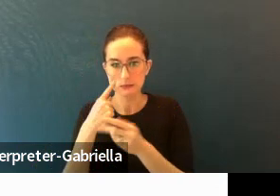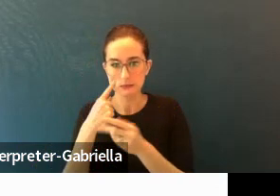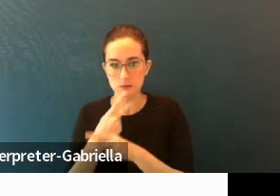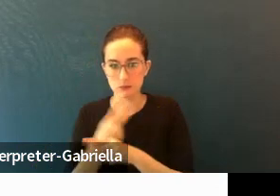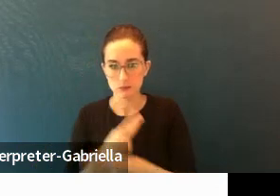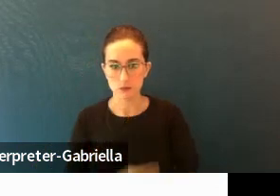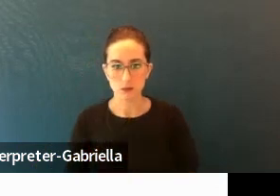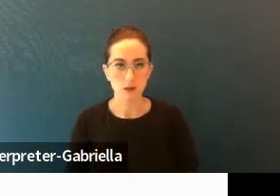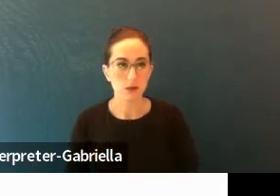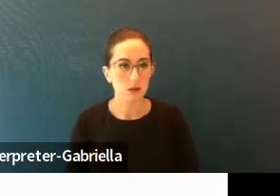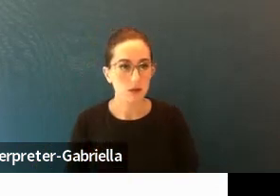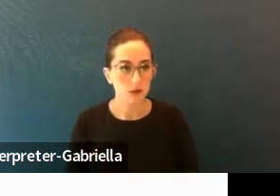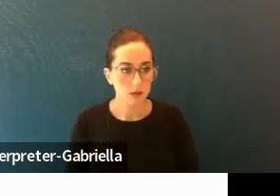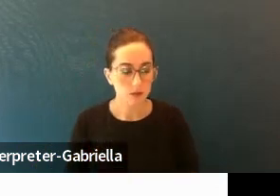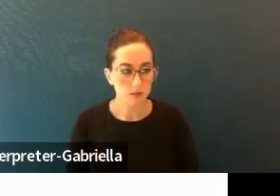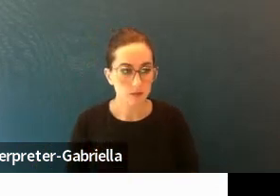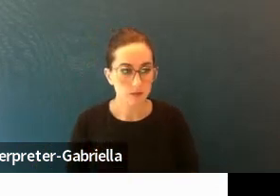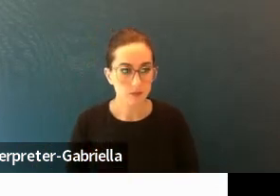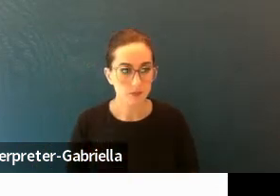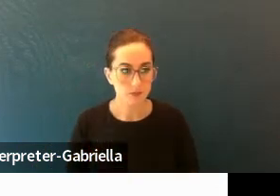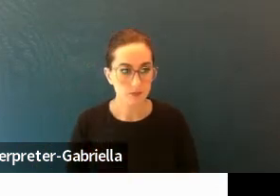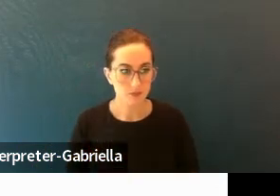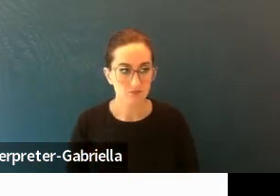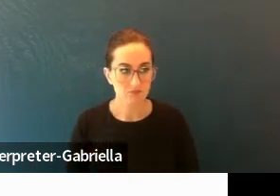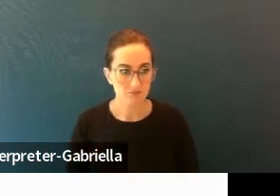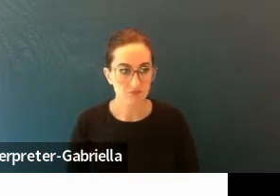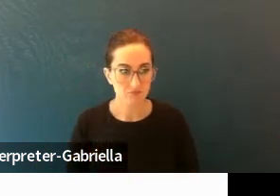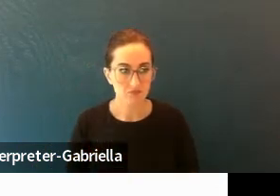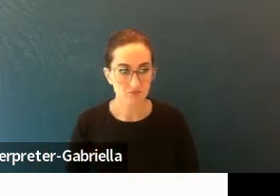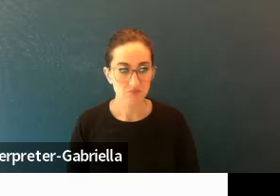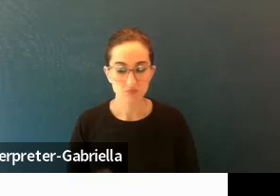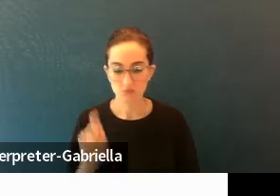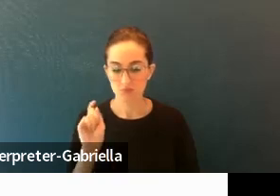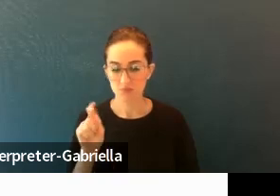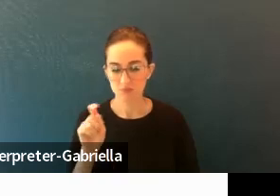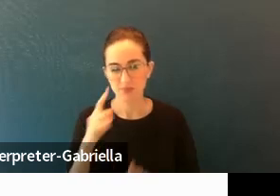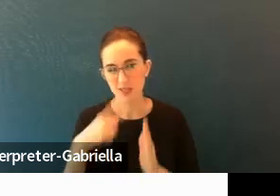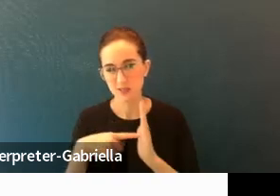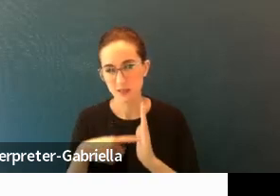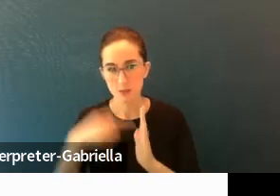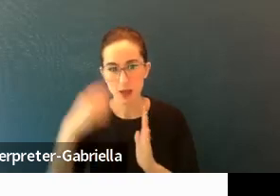this dashboard. And so then we select head count that's just going to do the head count graph.